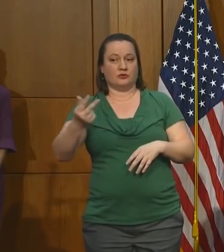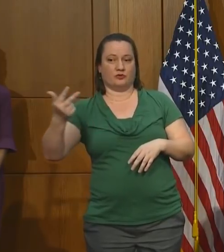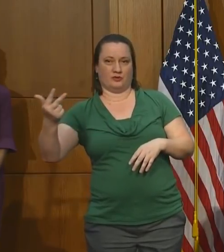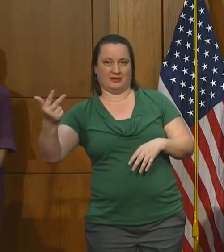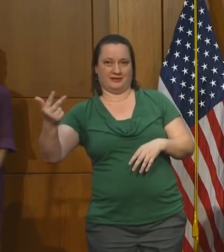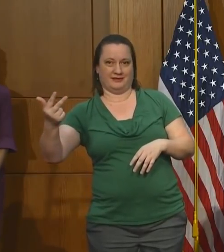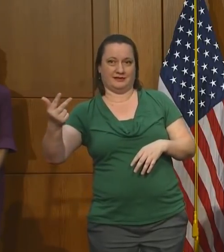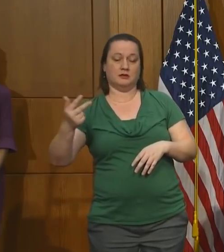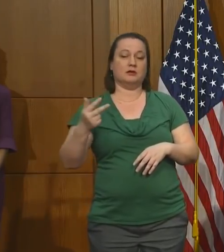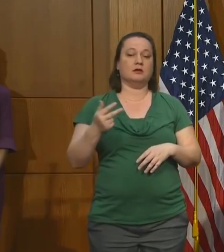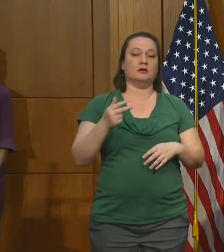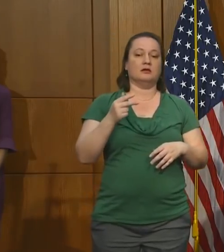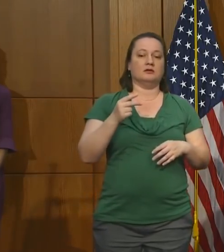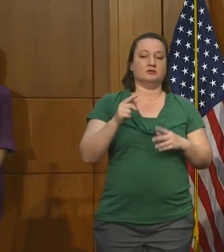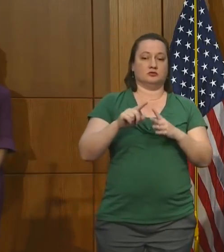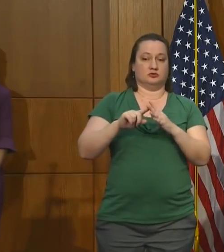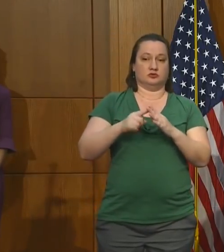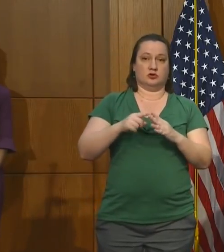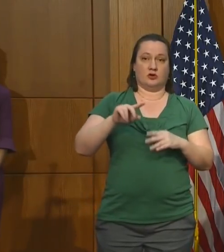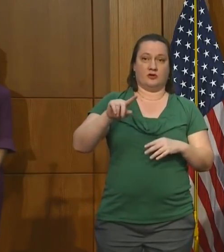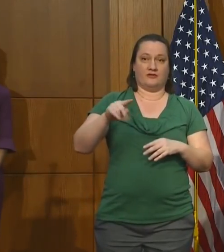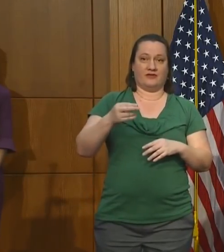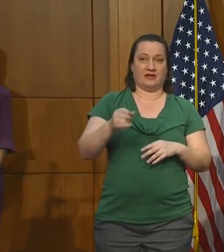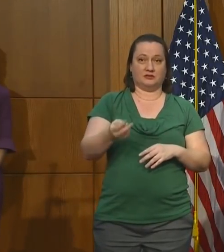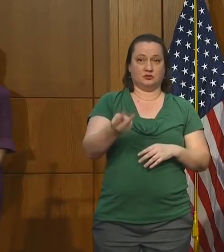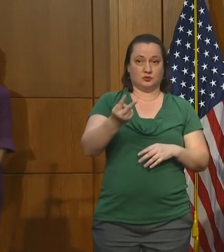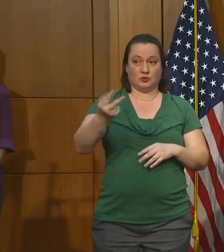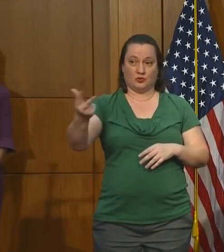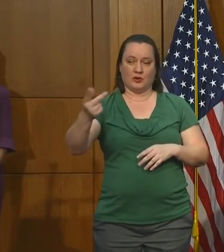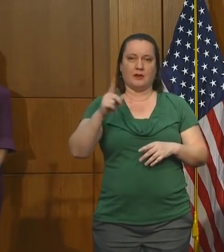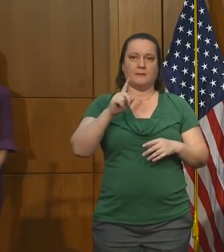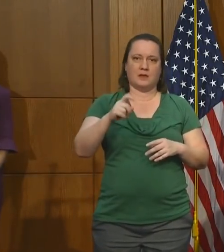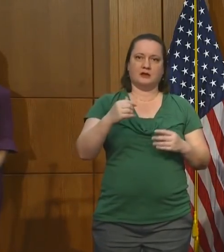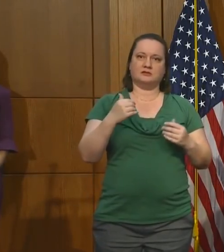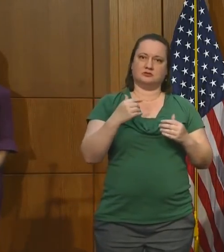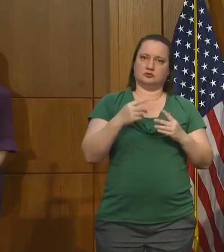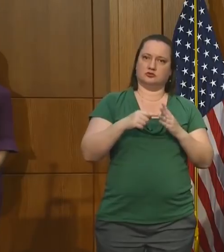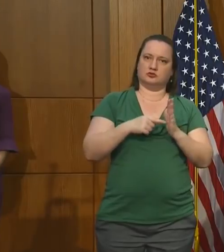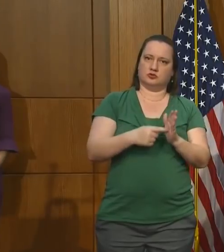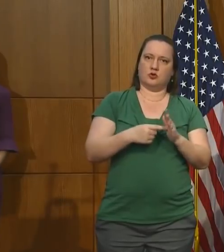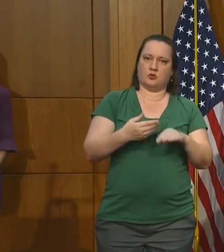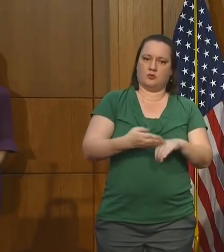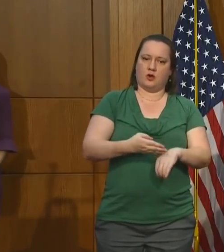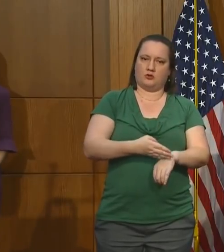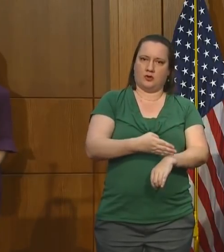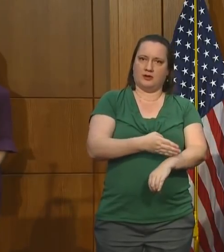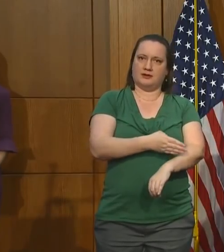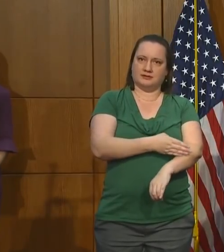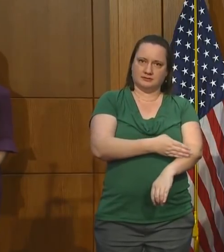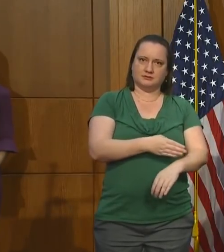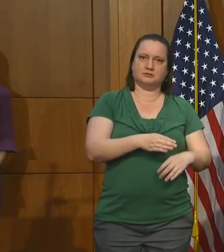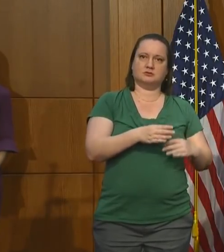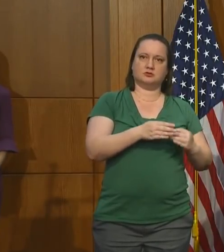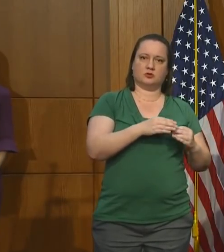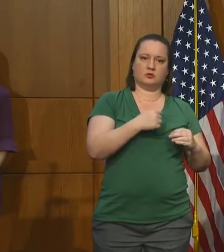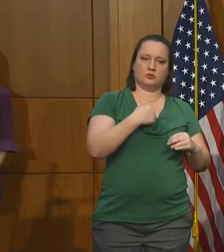IS RESPONSIBLE THE EARLIER QUESTION. WE WANT. TO A FACE THREE IN ORDER FOR THERE TO BE